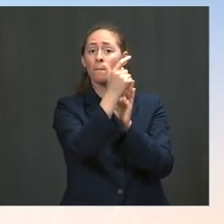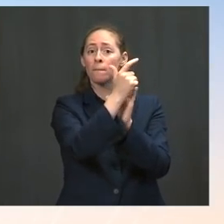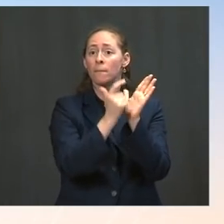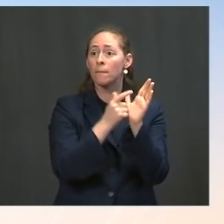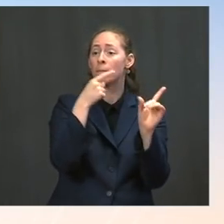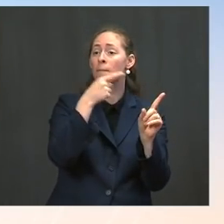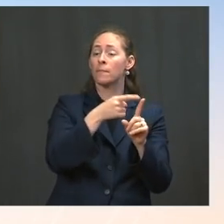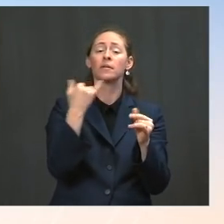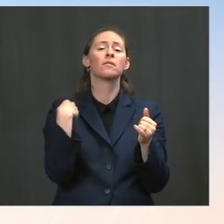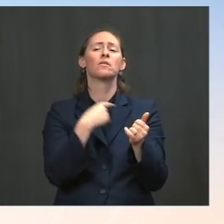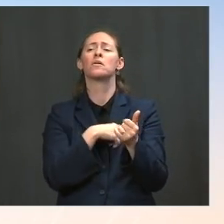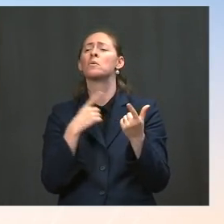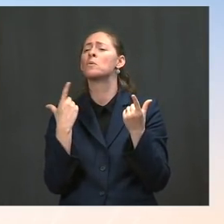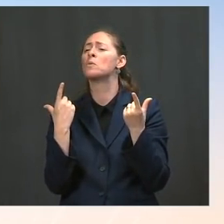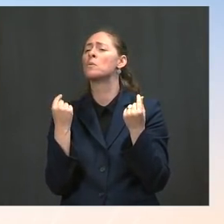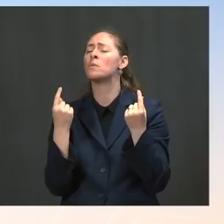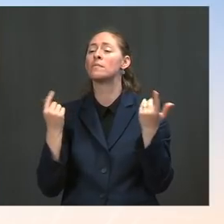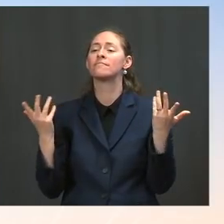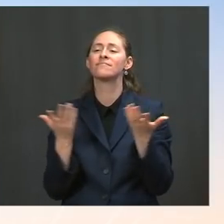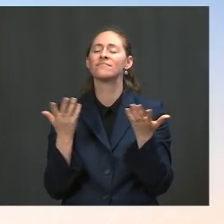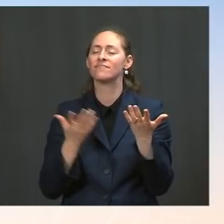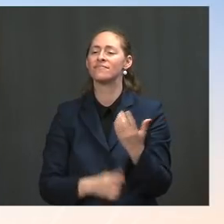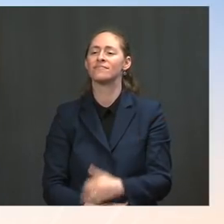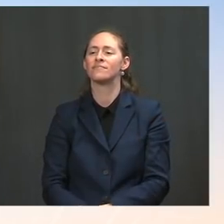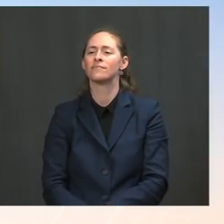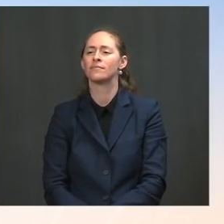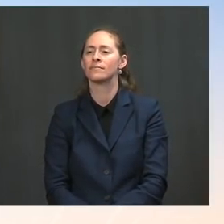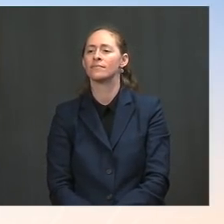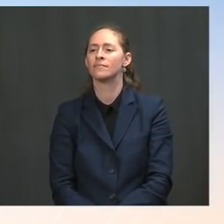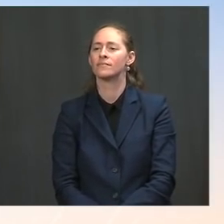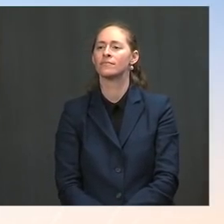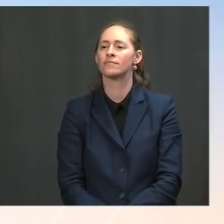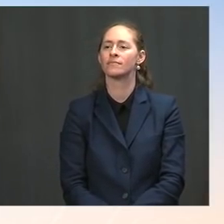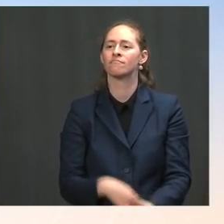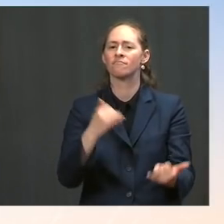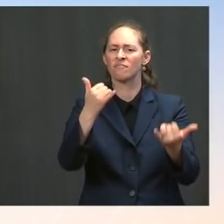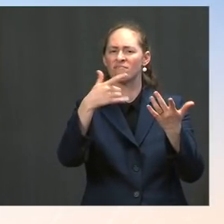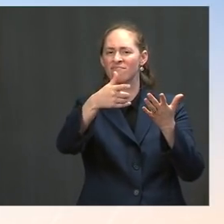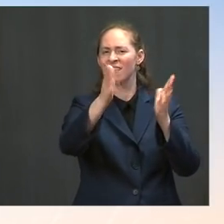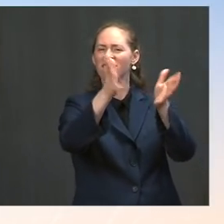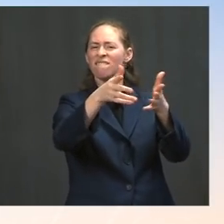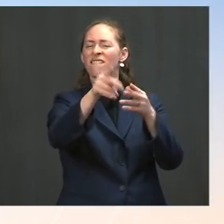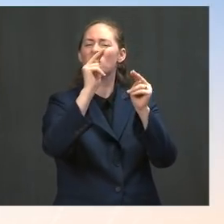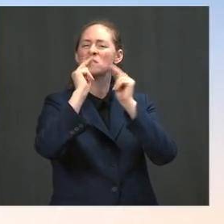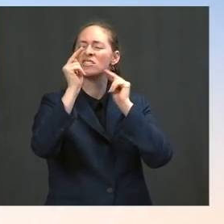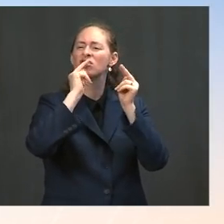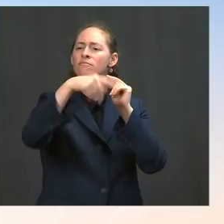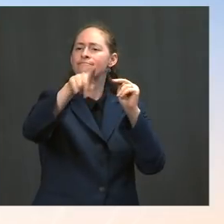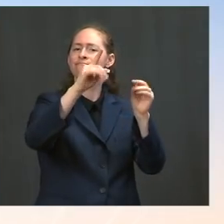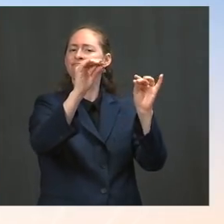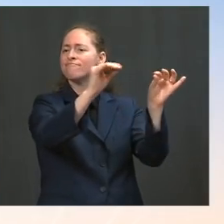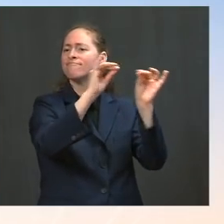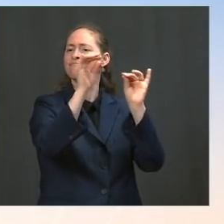is by leaving space for the negotiators to have those discussions. We understand there are a range of views of what this should look like.